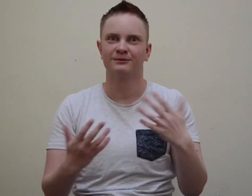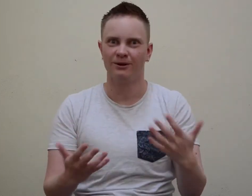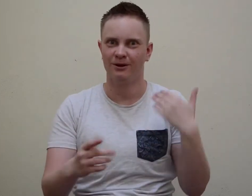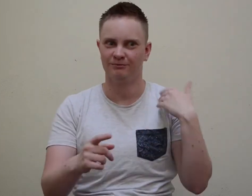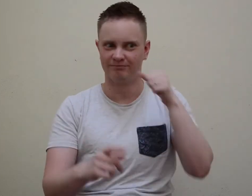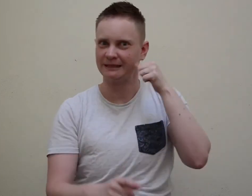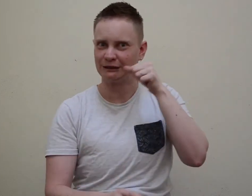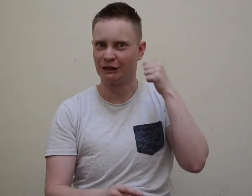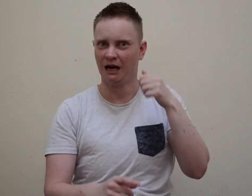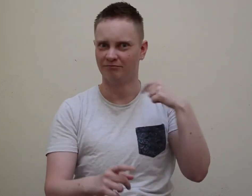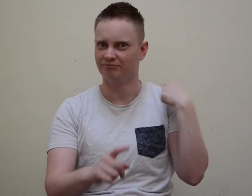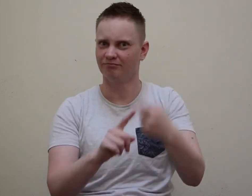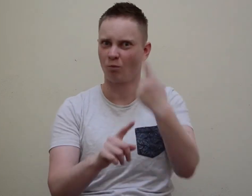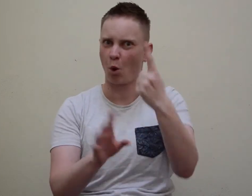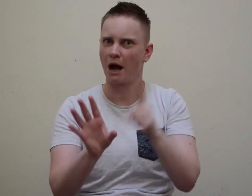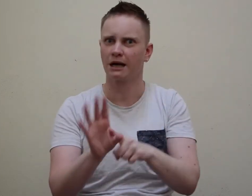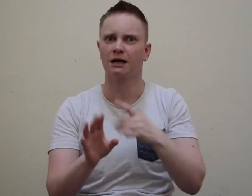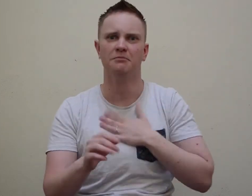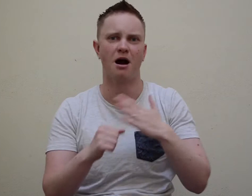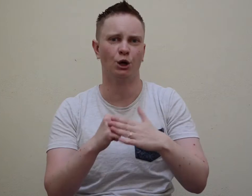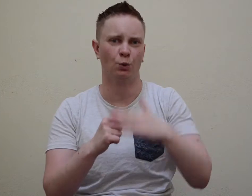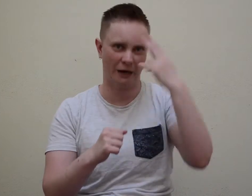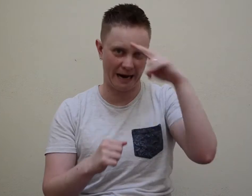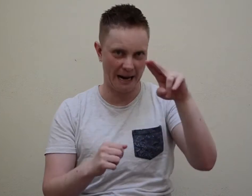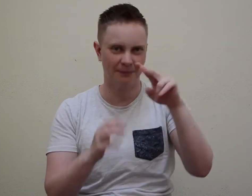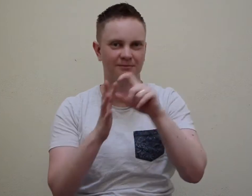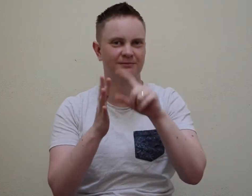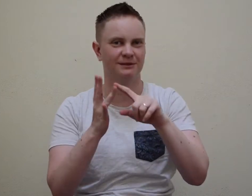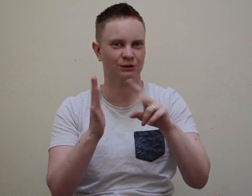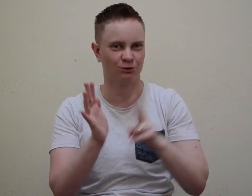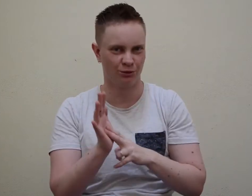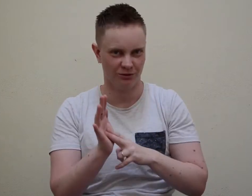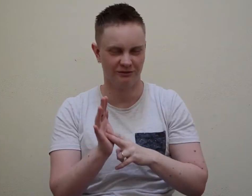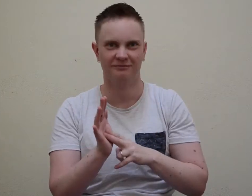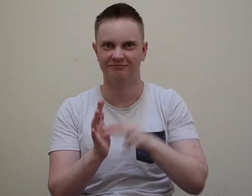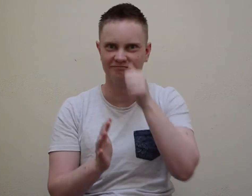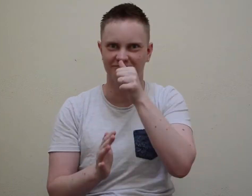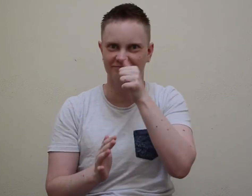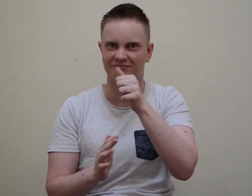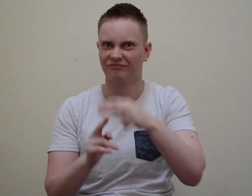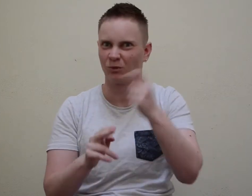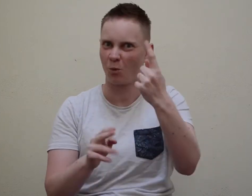So, since yesterday, it's been a year since I chose to be called by my new name, Dion.